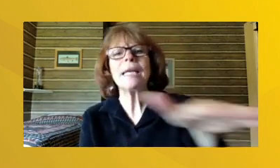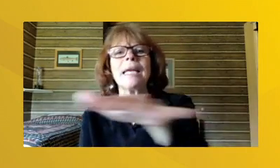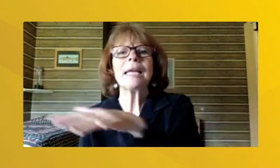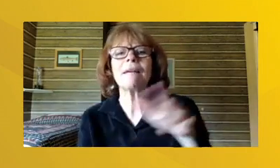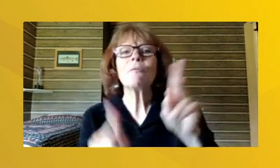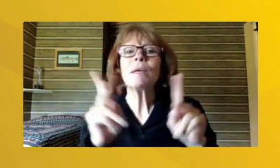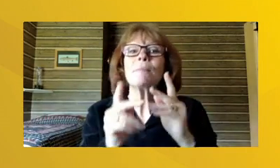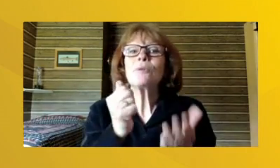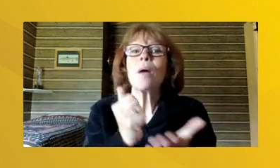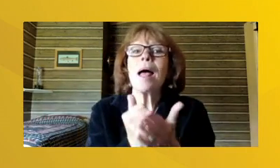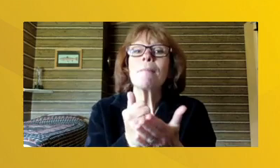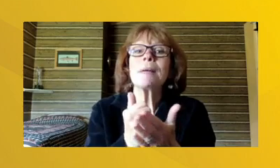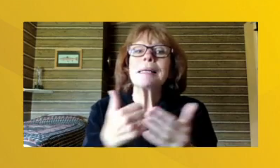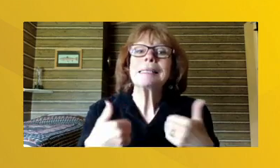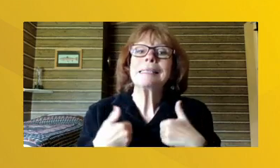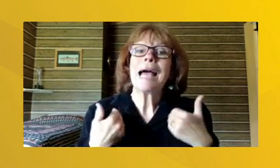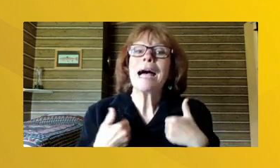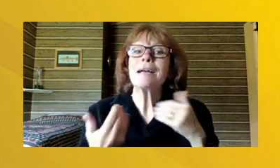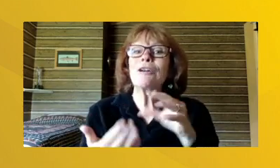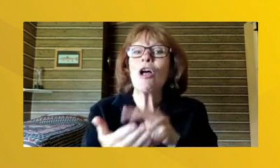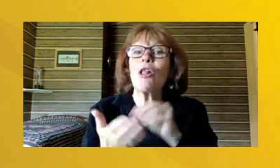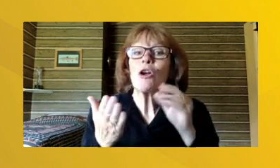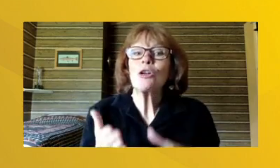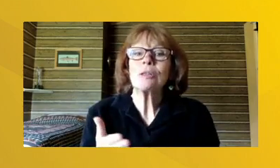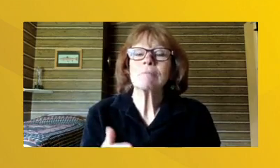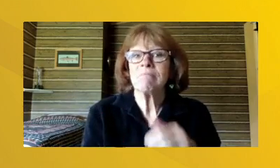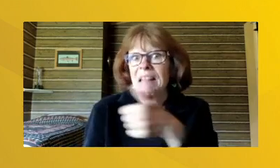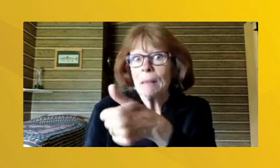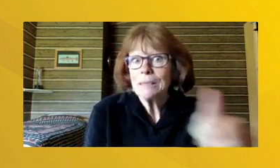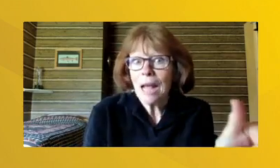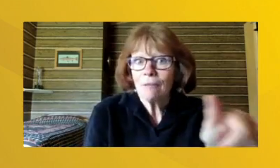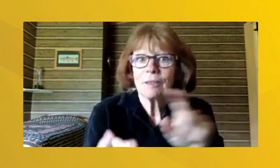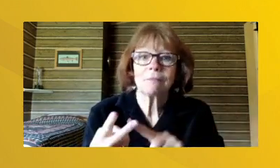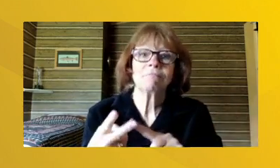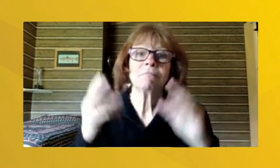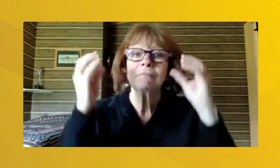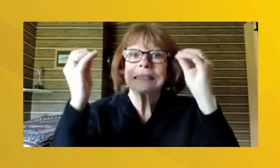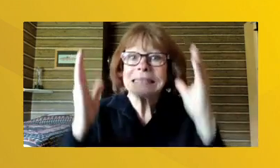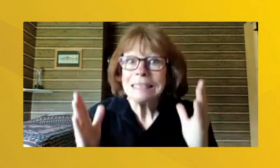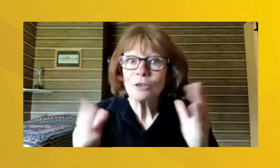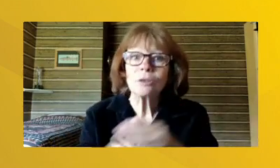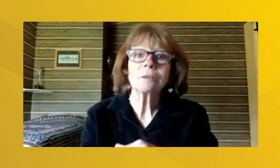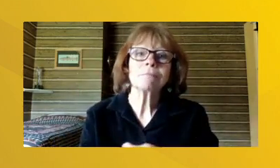So the young learners themselves, teachers, and their community around them (the caregivers).